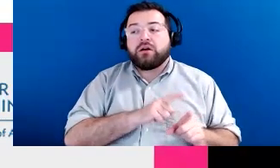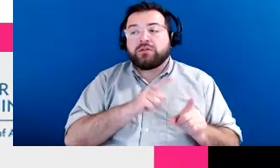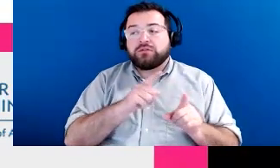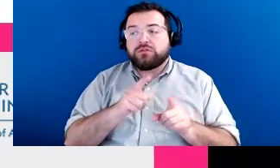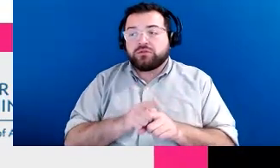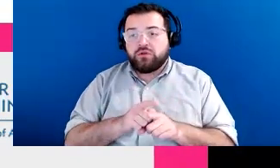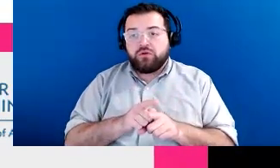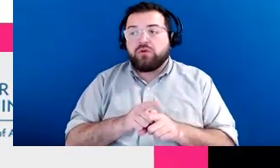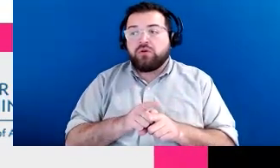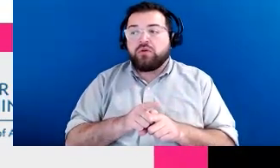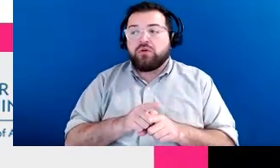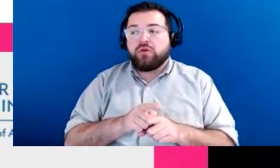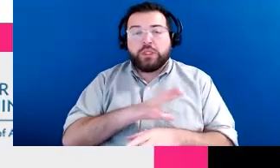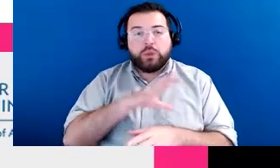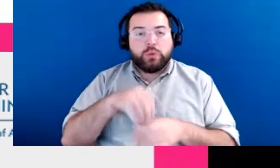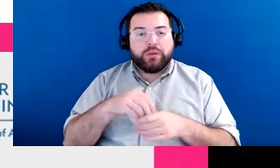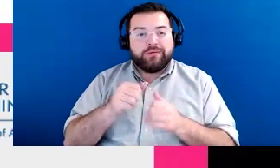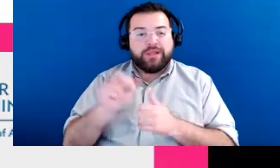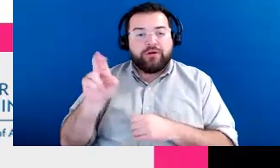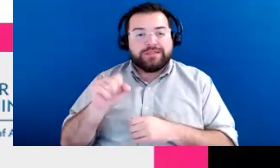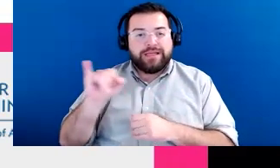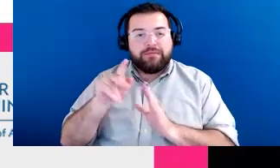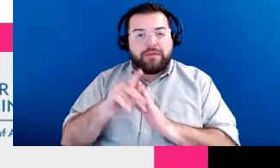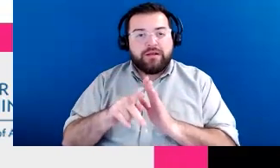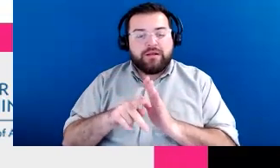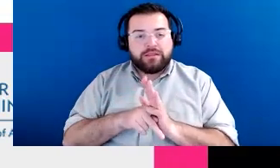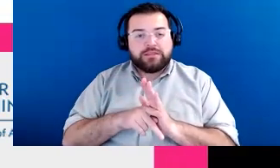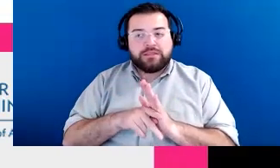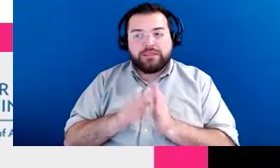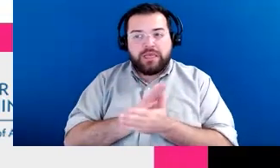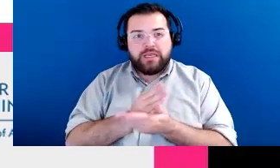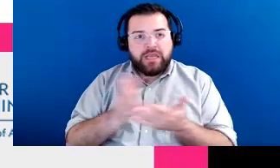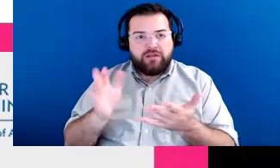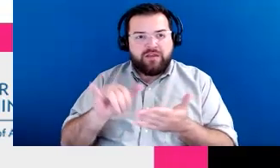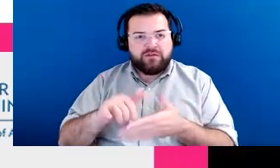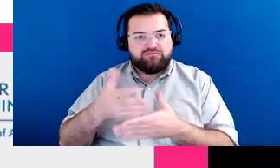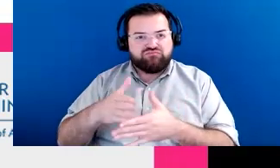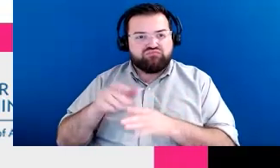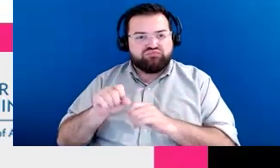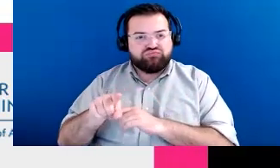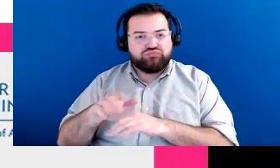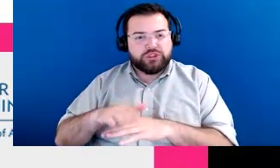is included in the RSI policy handout that was shared. The graphic shows the four sort